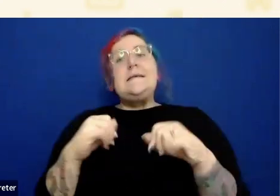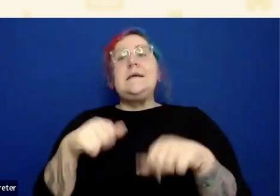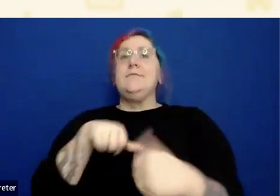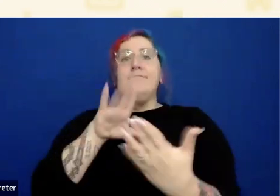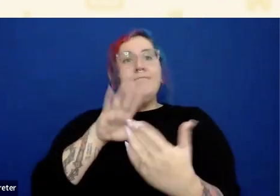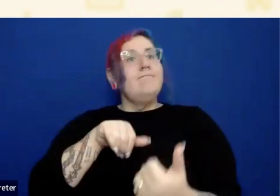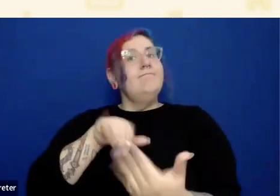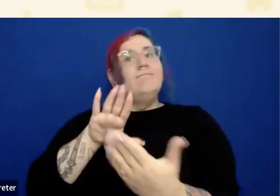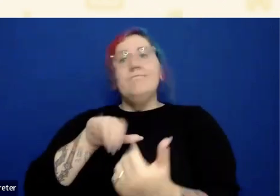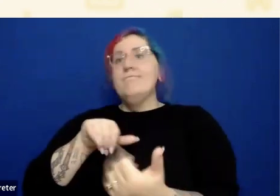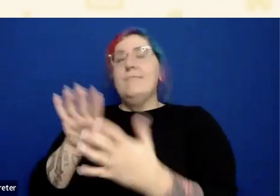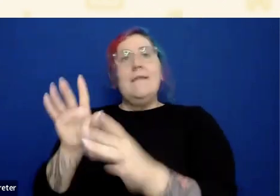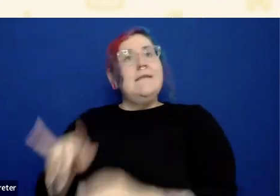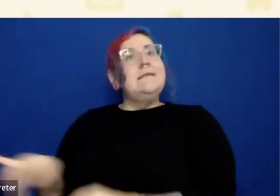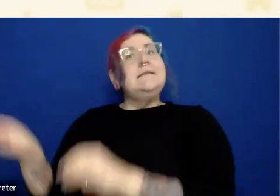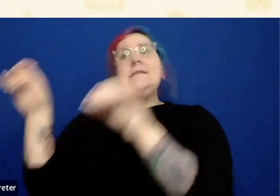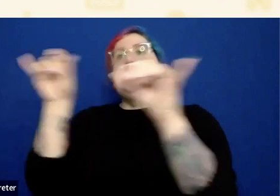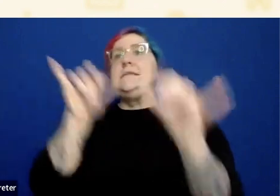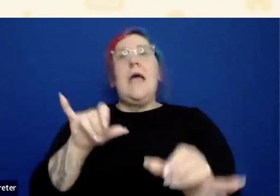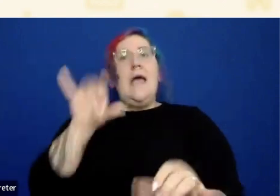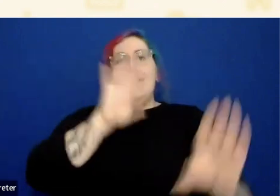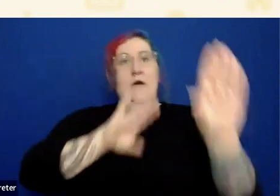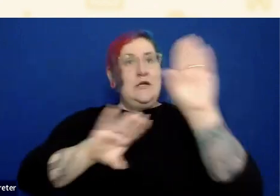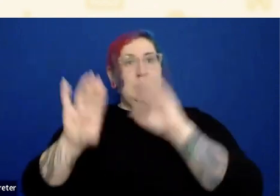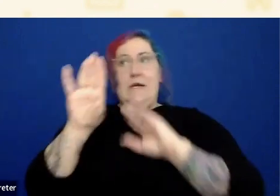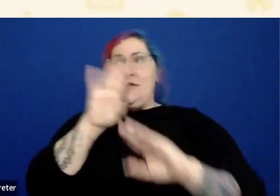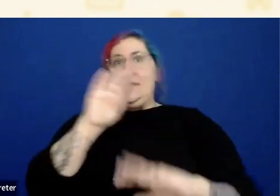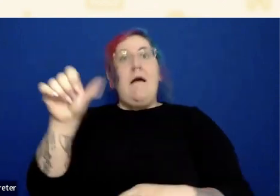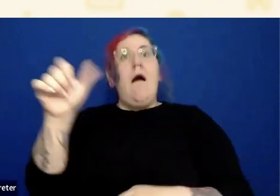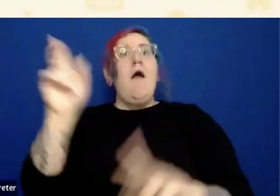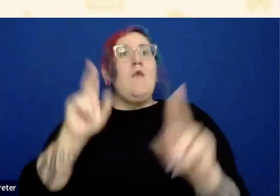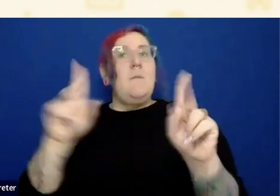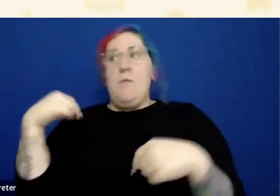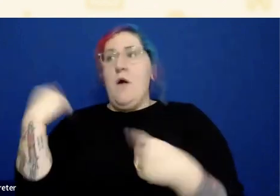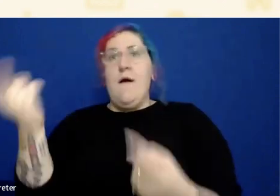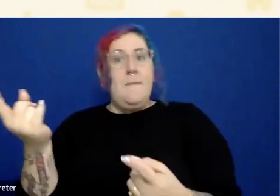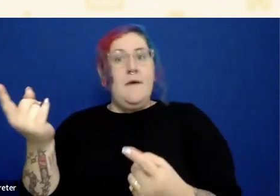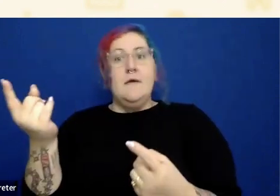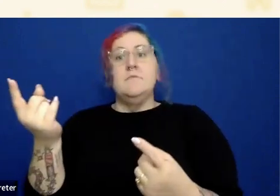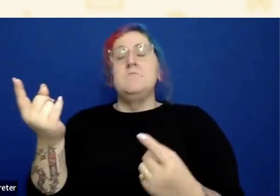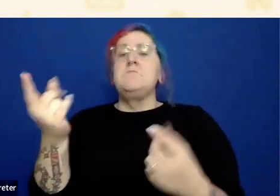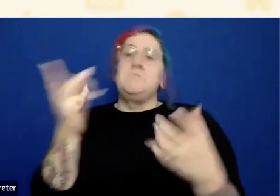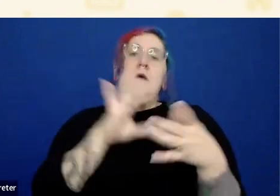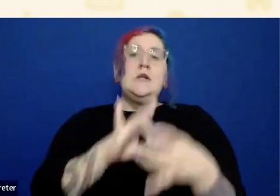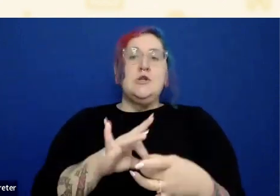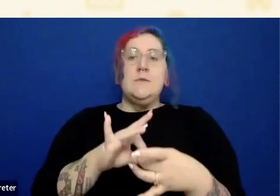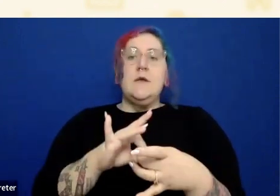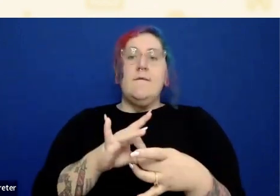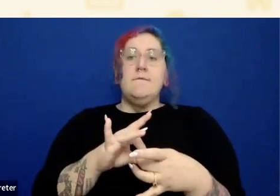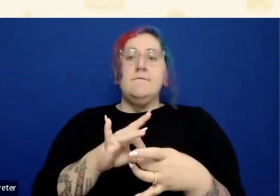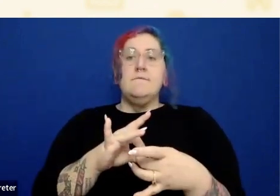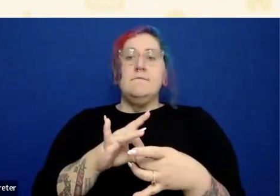that everyone else has over the years in terms of custom controls